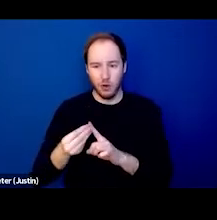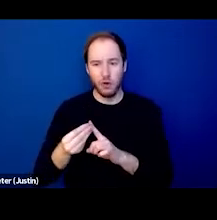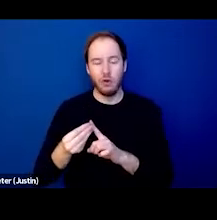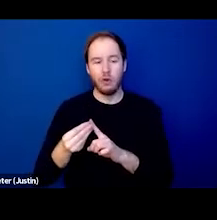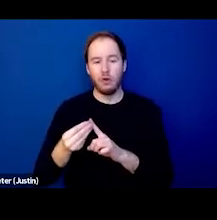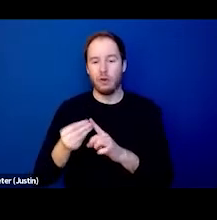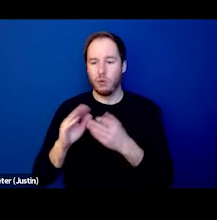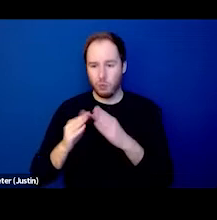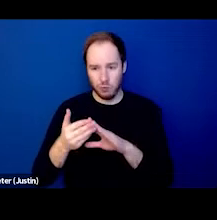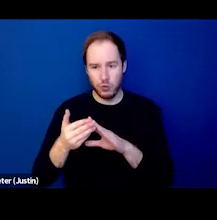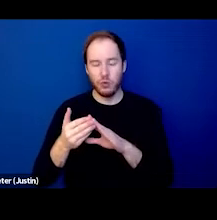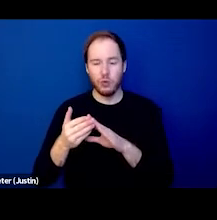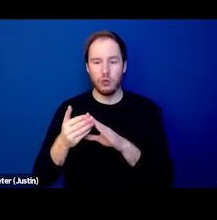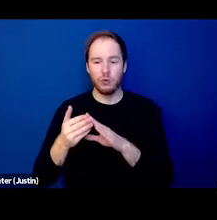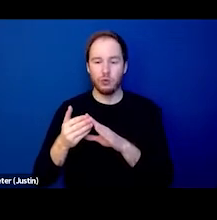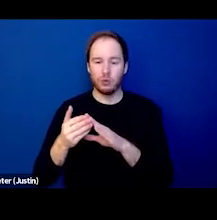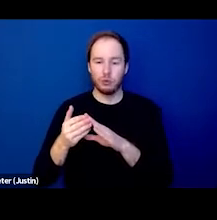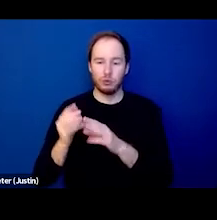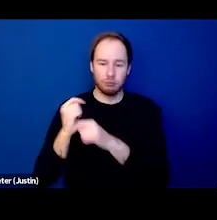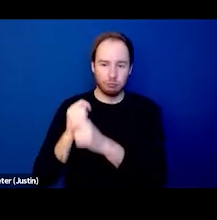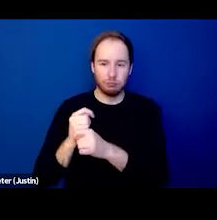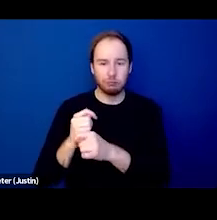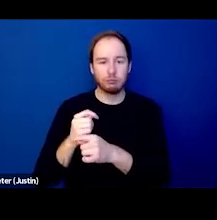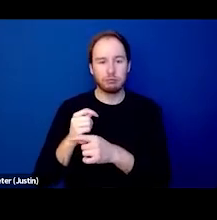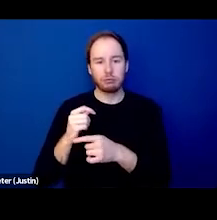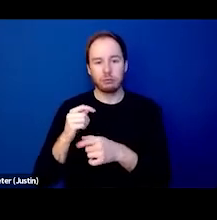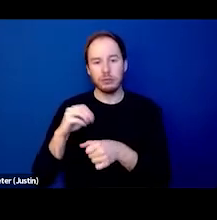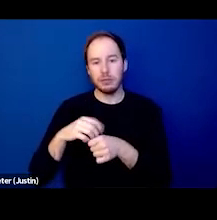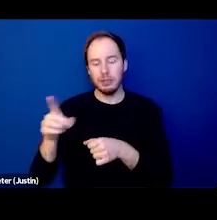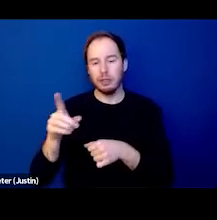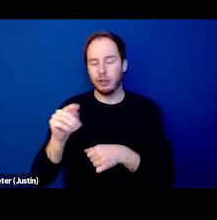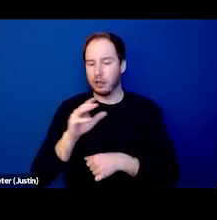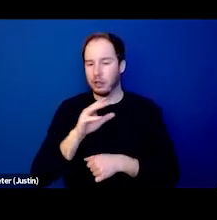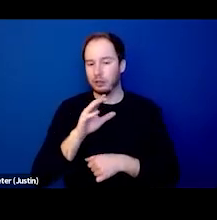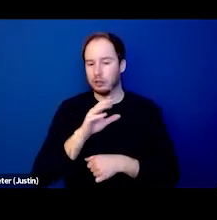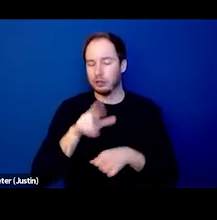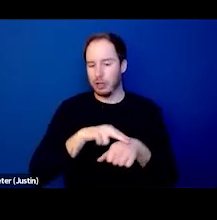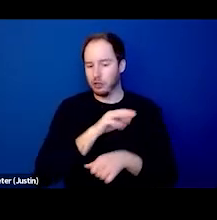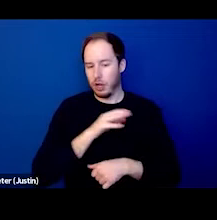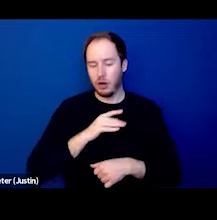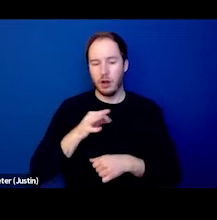and community-based practices. the National Congress of American Indians and the National Indian Health Board also have